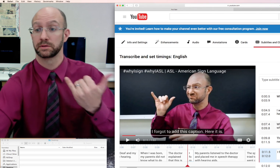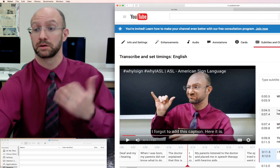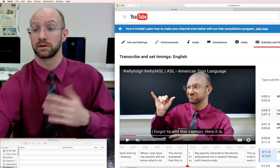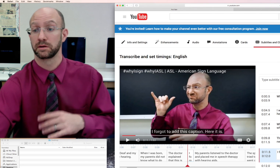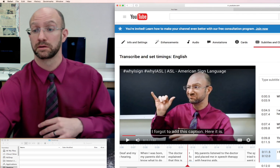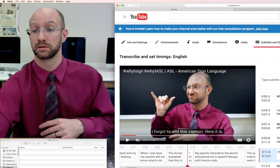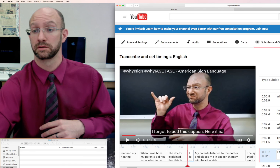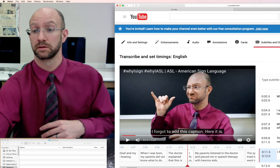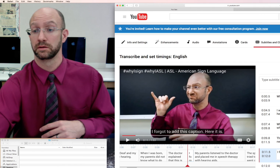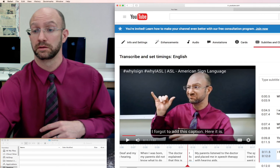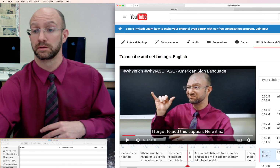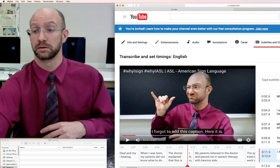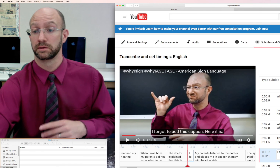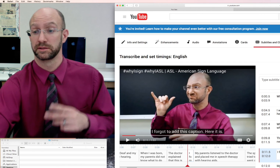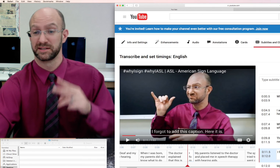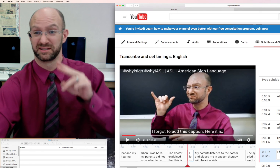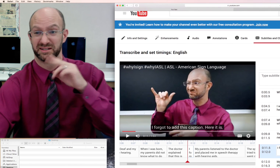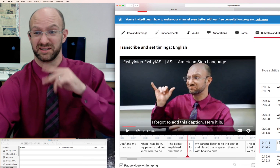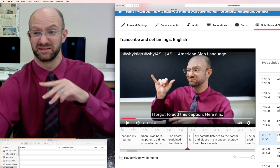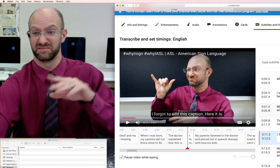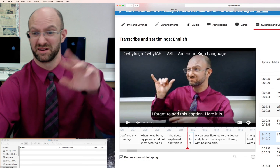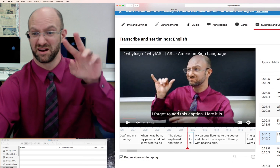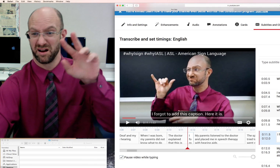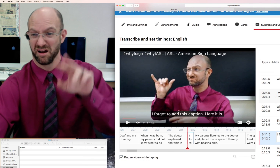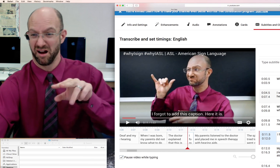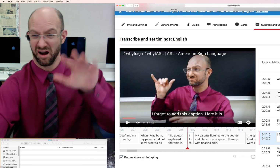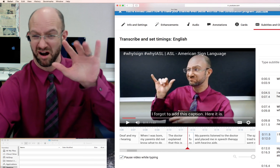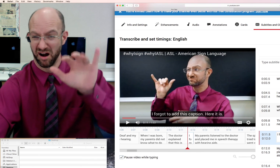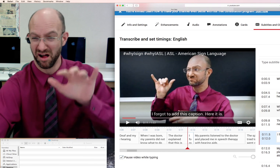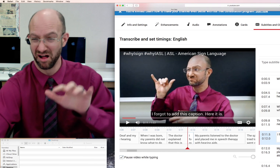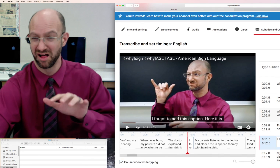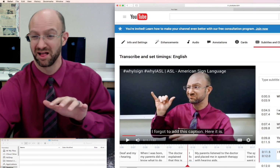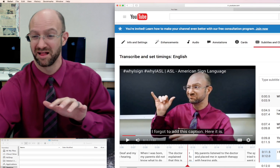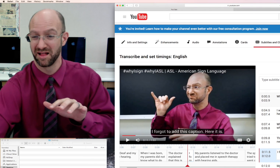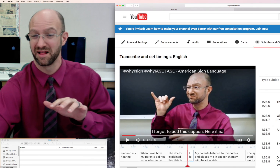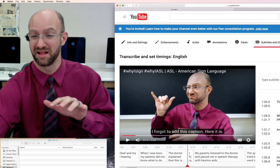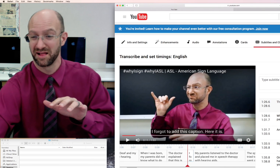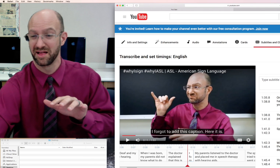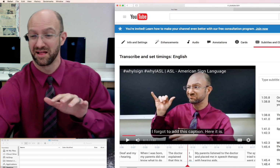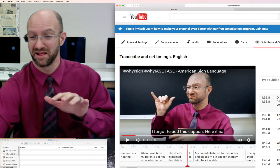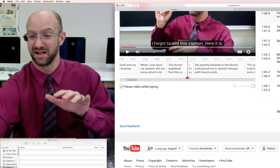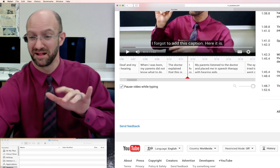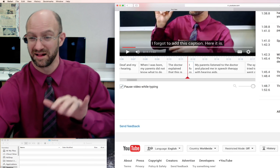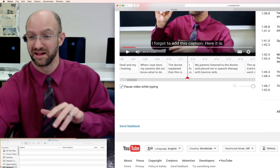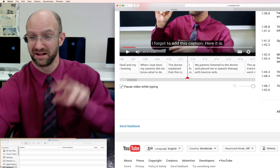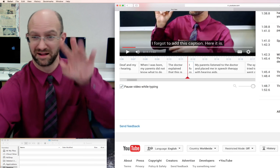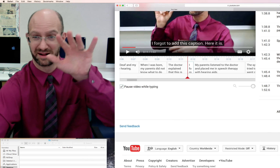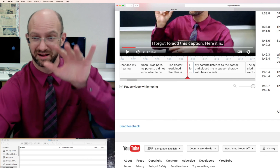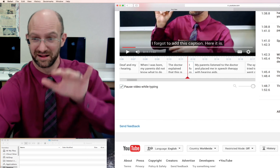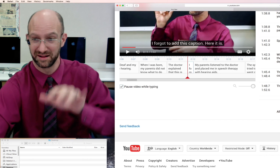Now... you can see all of my captions that I typed out.